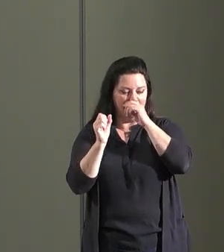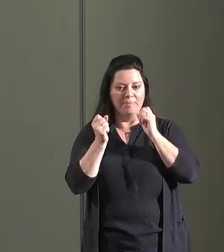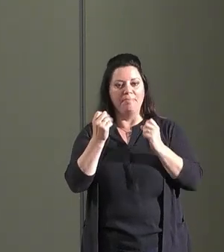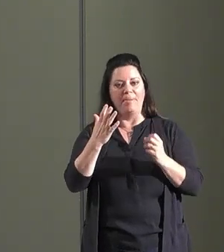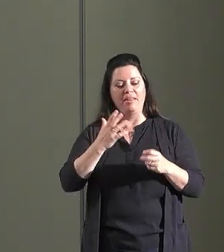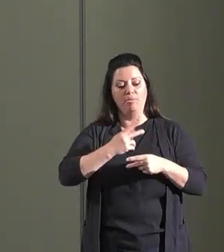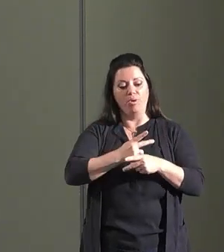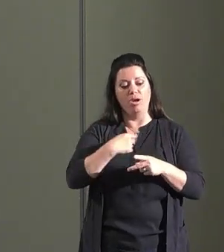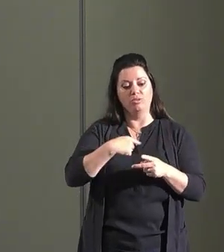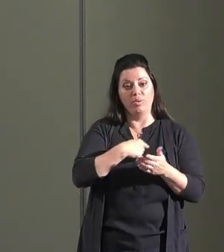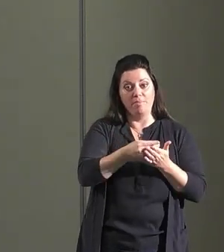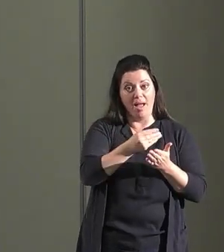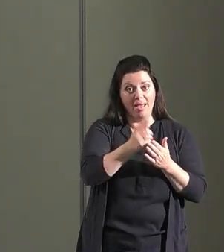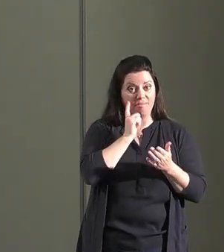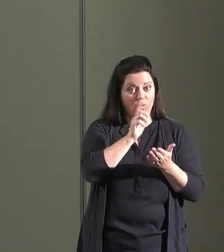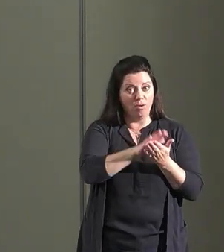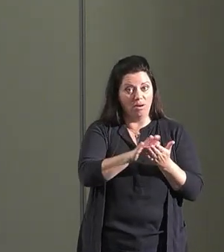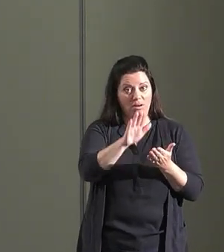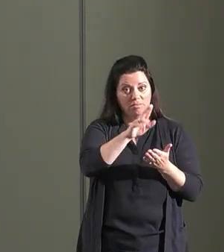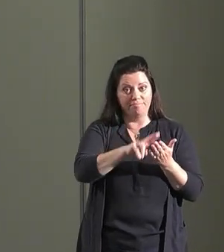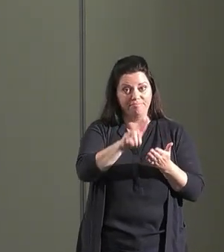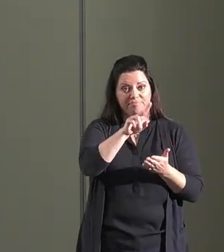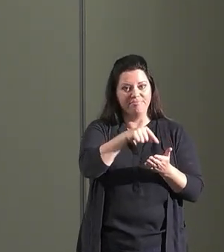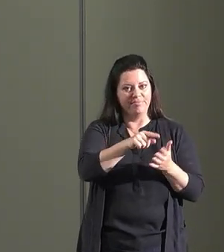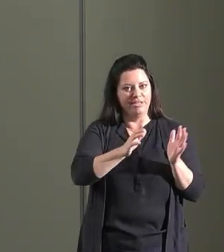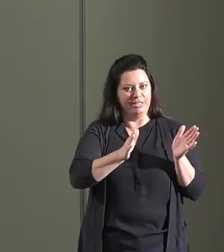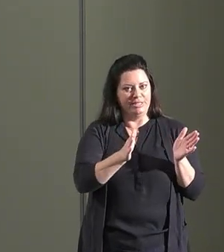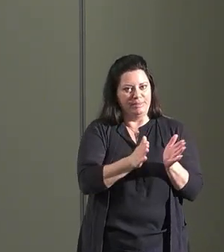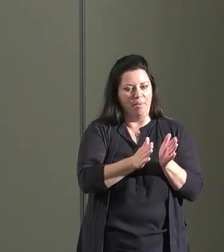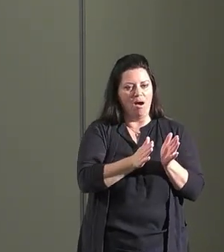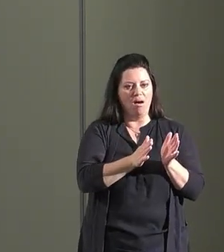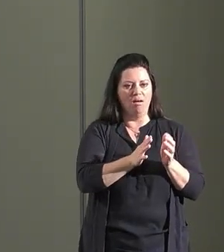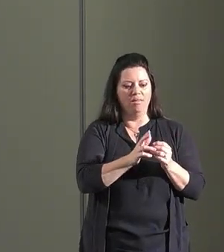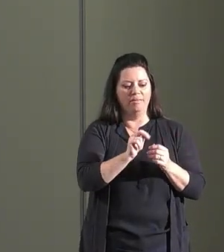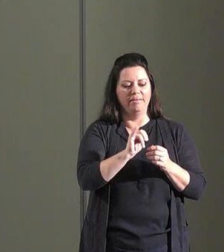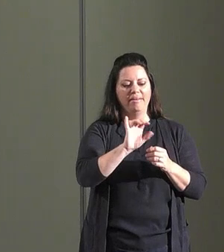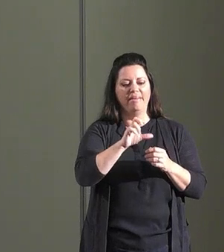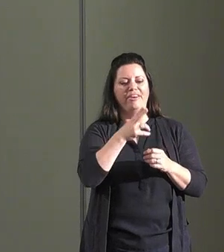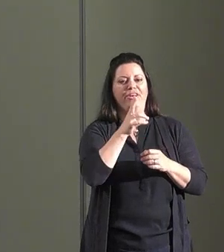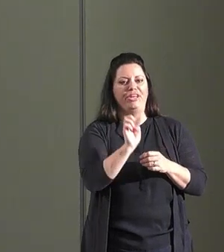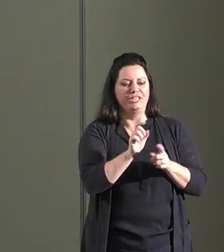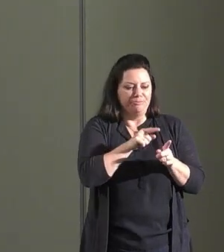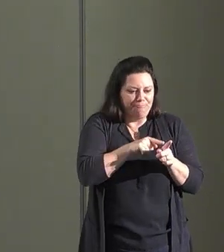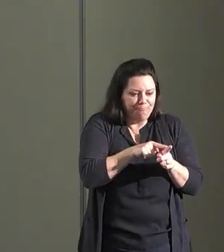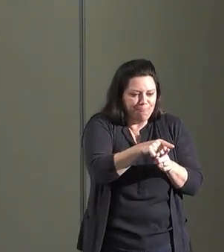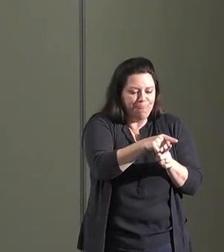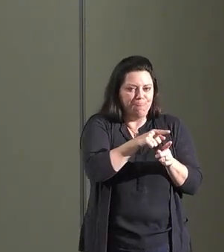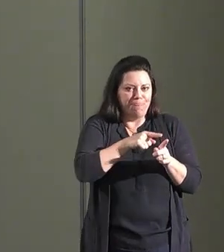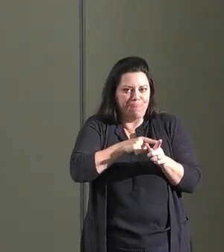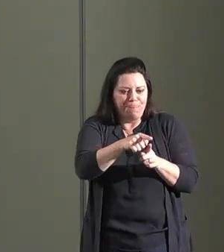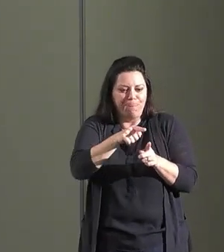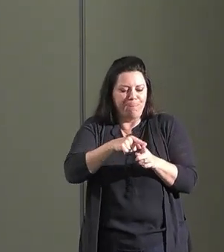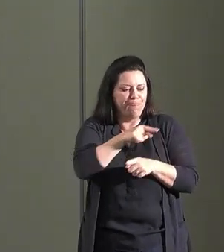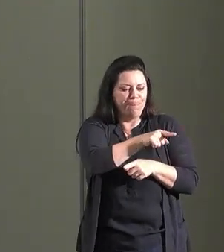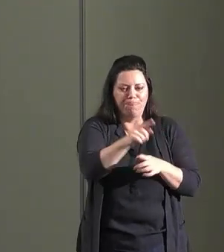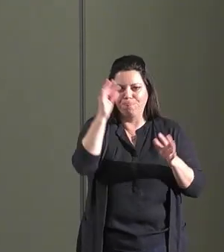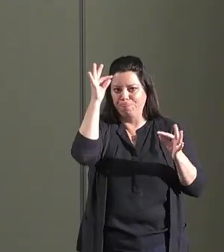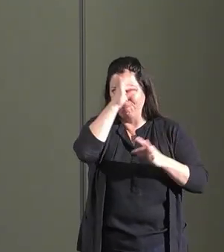in higher education is small niche products where they don't have any knowledge of accessibility.